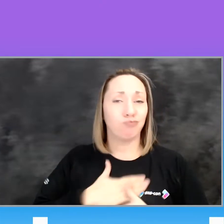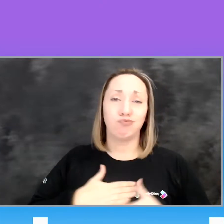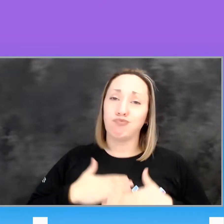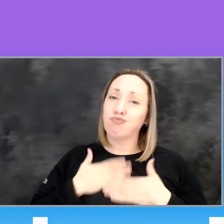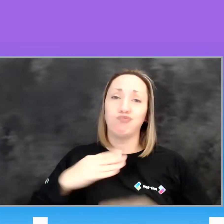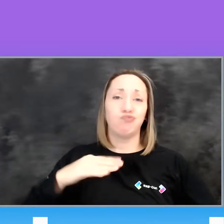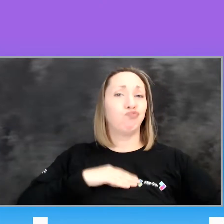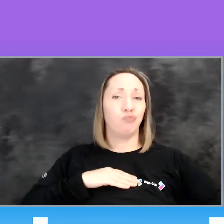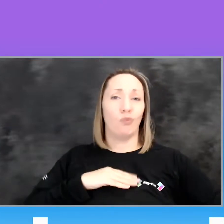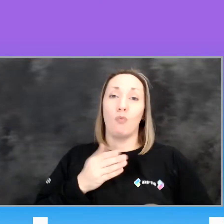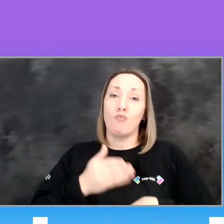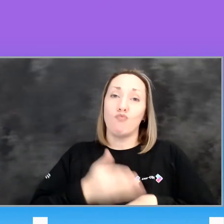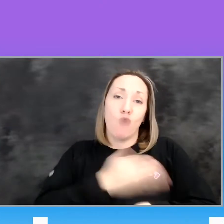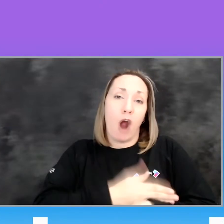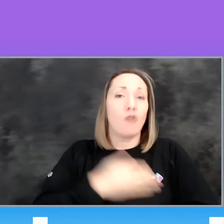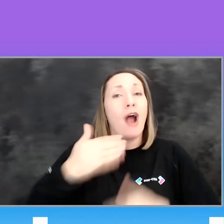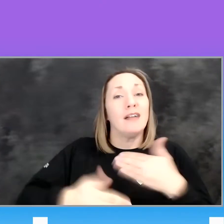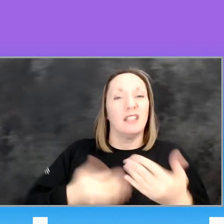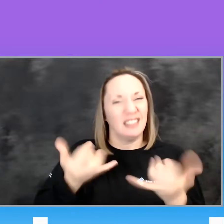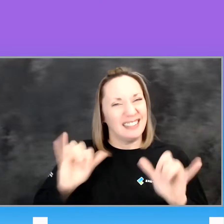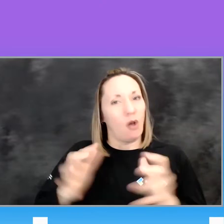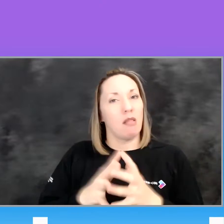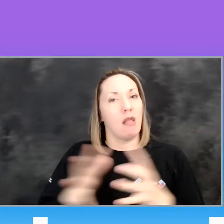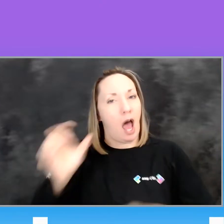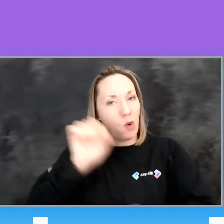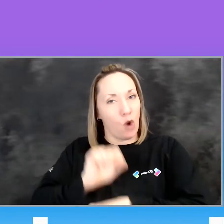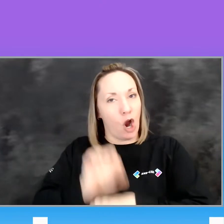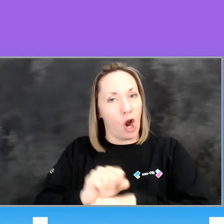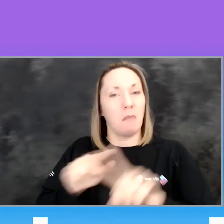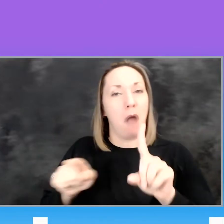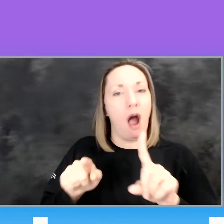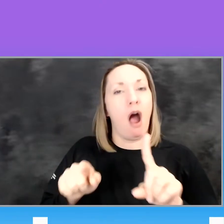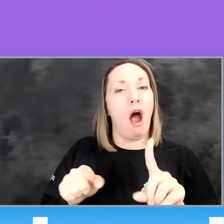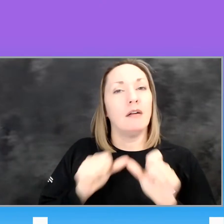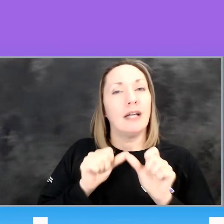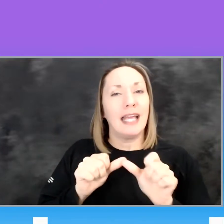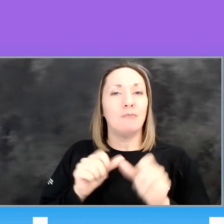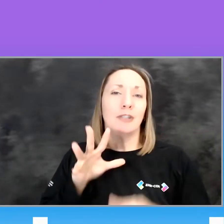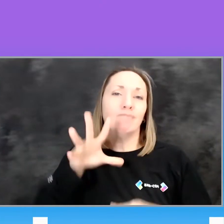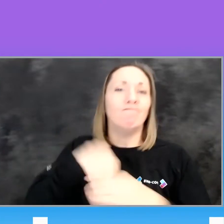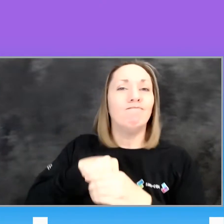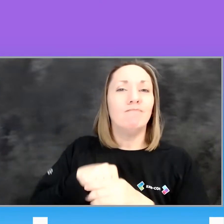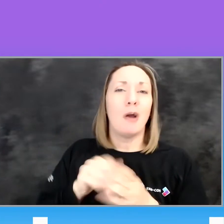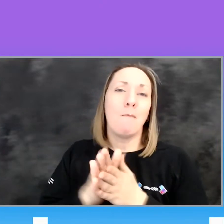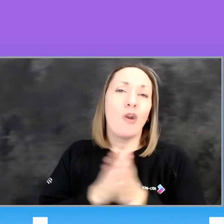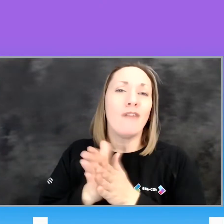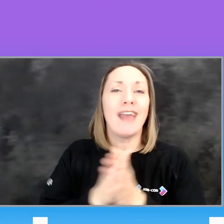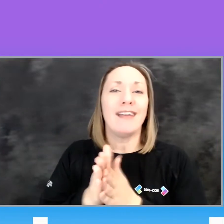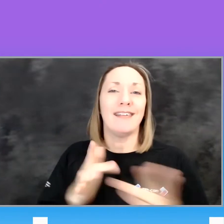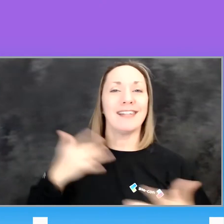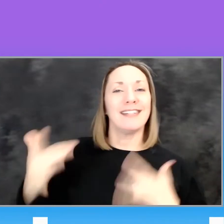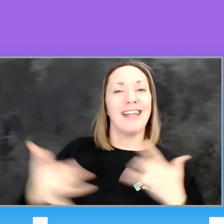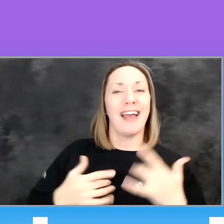making. We still have a lot of work to do, but it keeps me